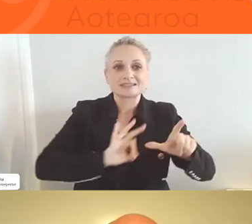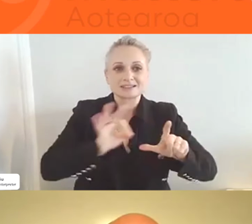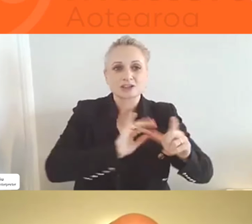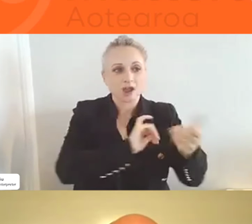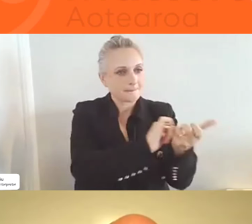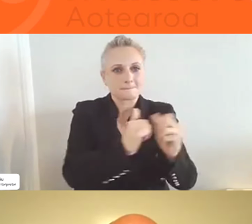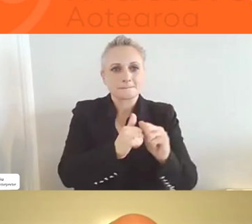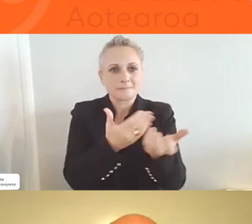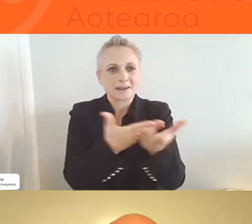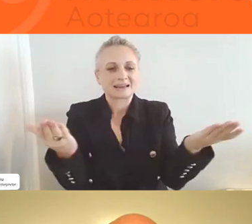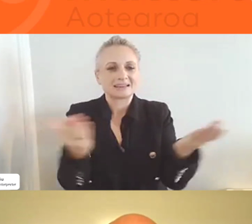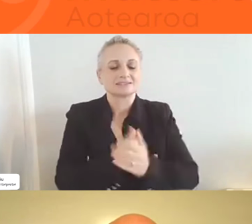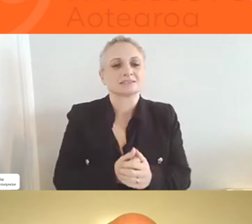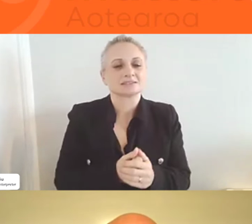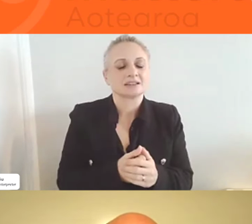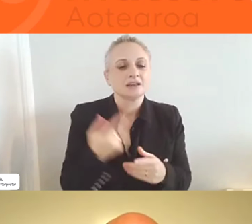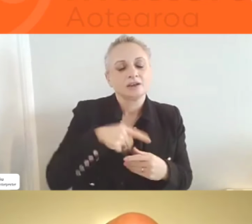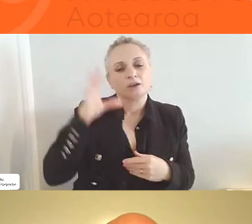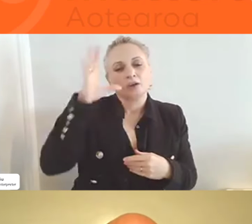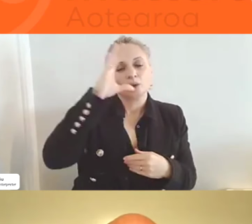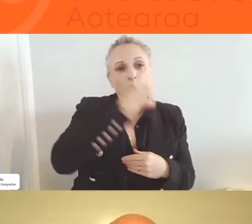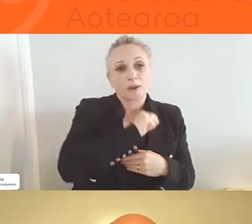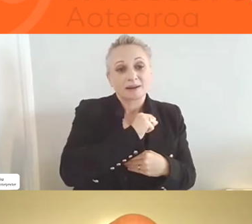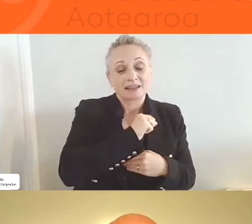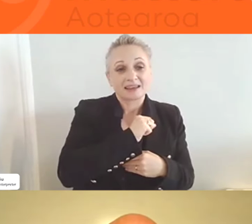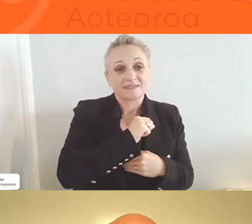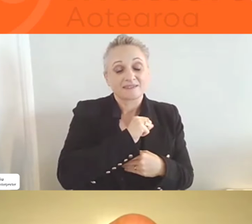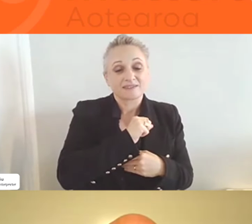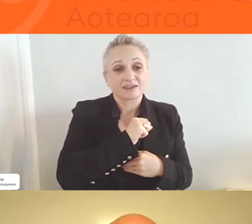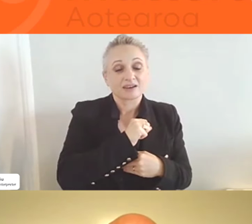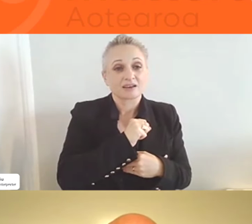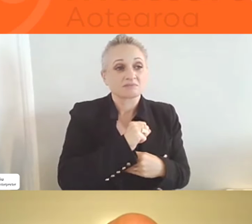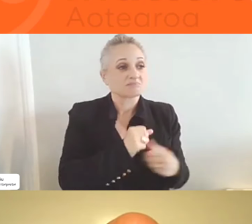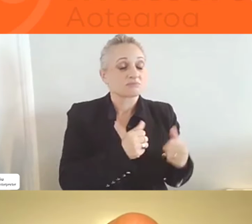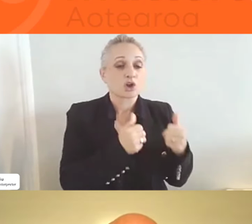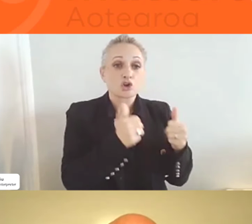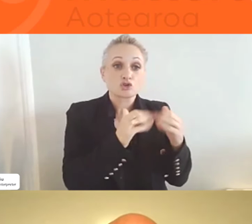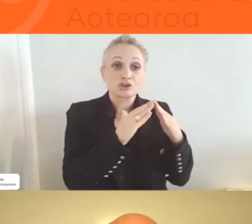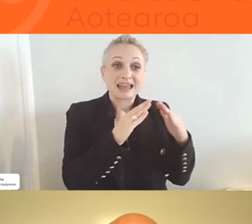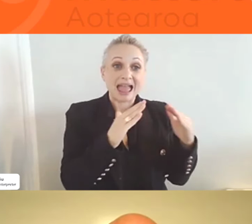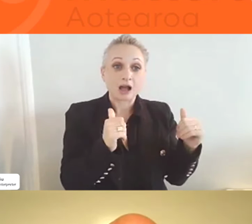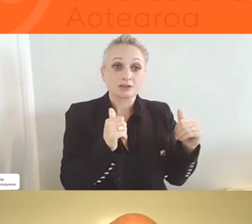adequate housing is a human right. We are very tightly connected up